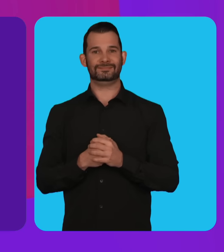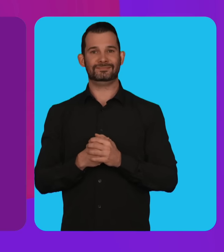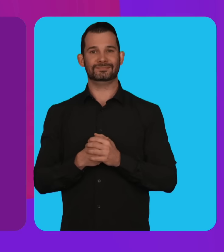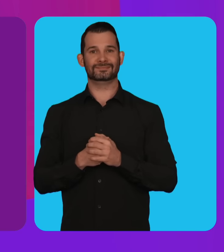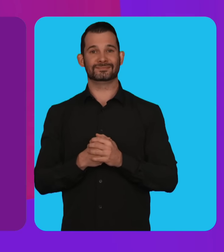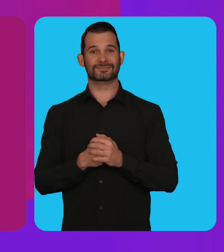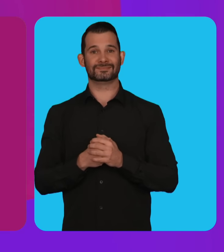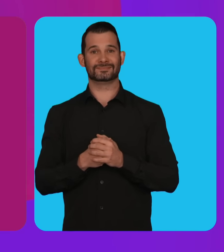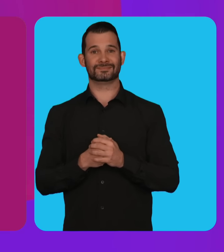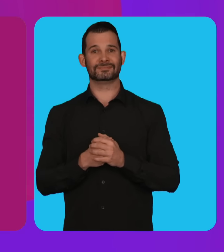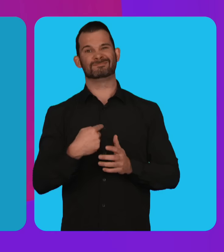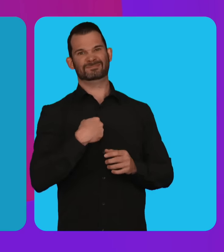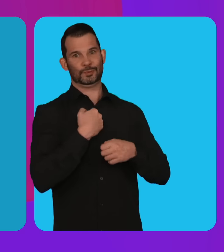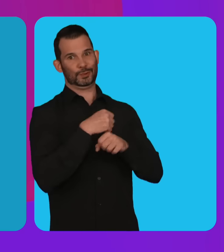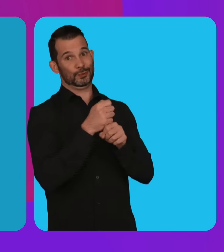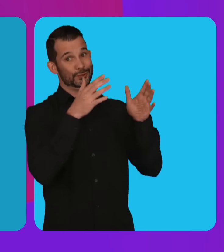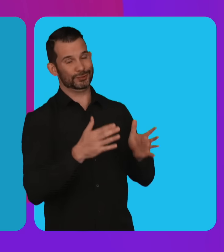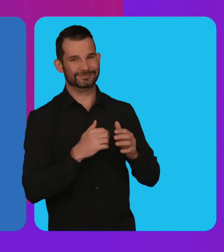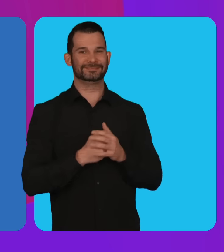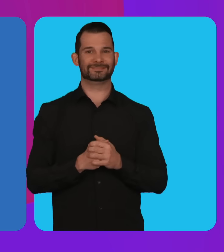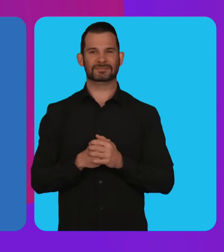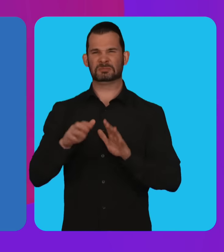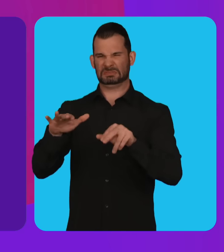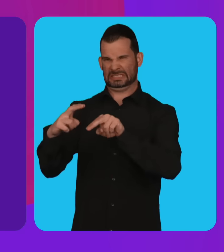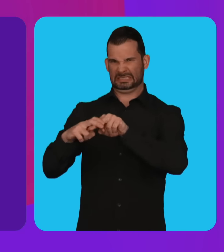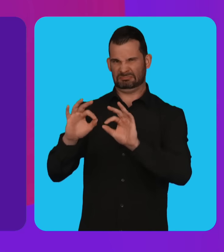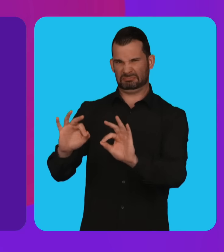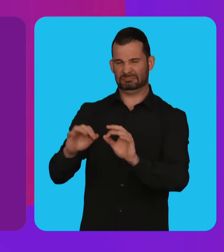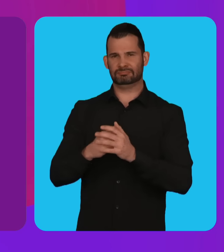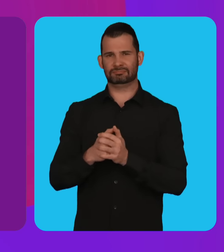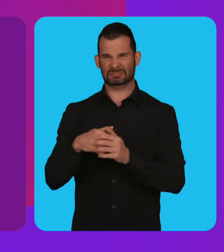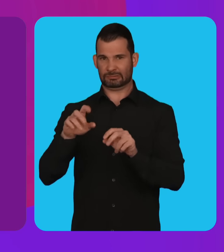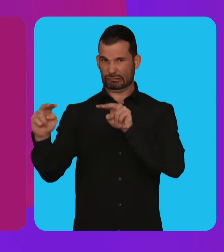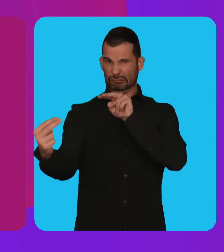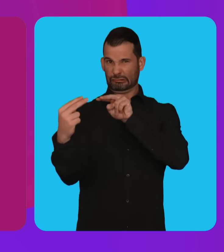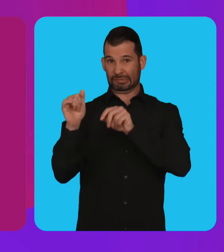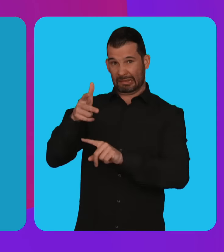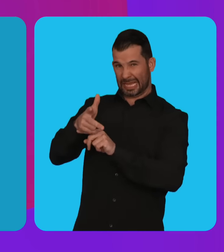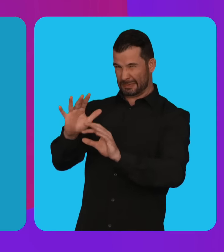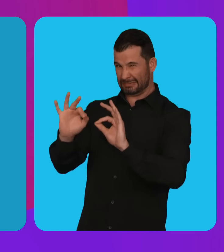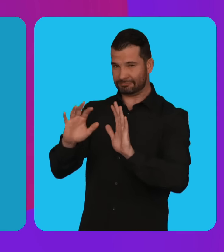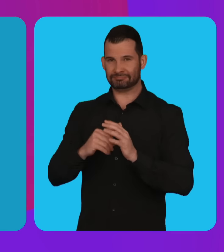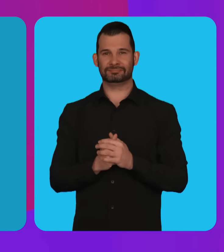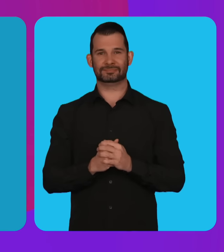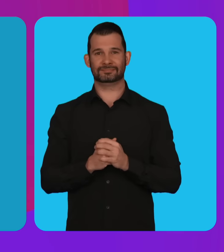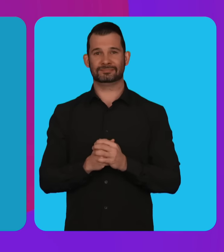You can just sit here. And you could look directly in the camera right here. I'm going to take my glasses off.